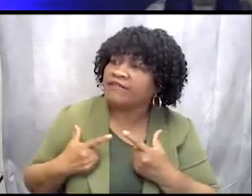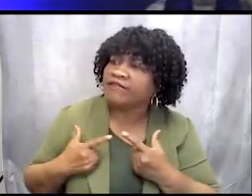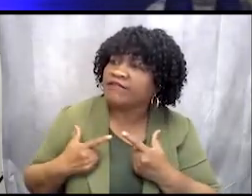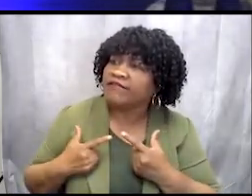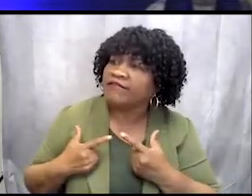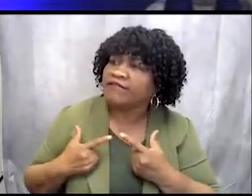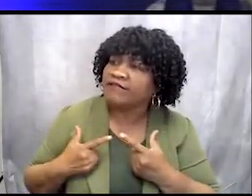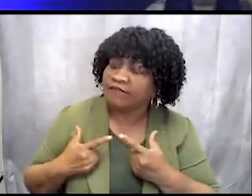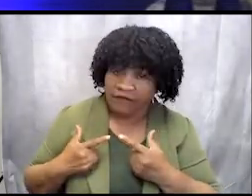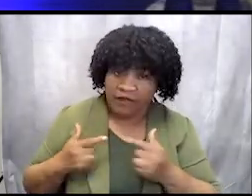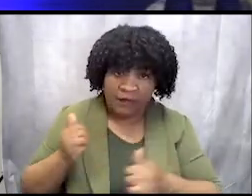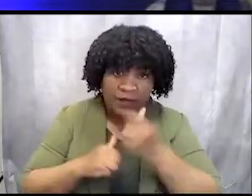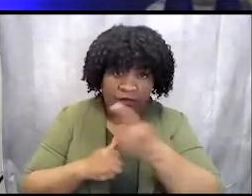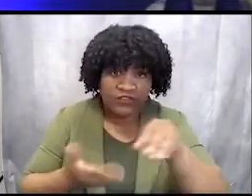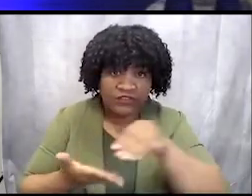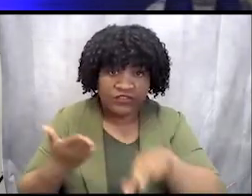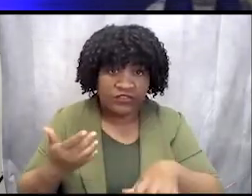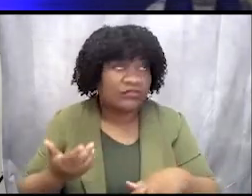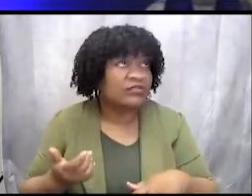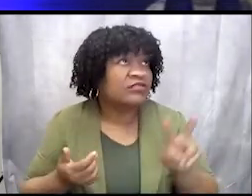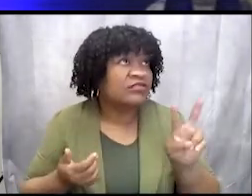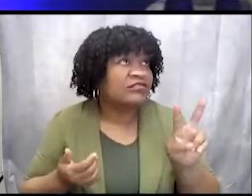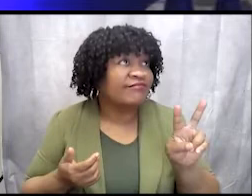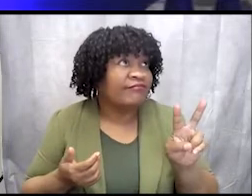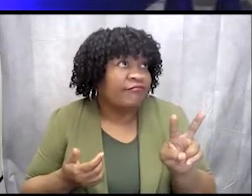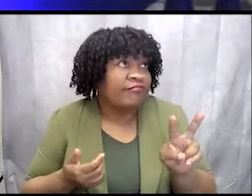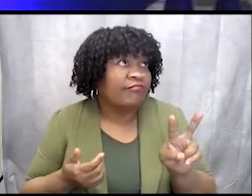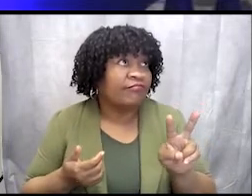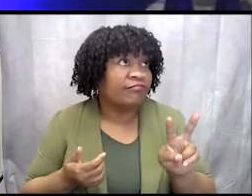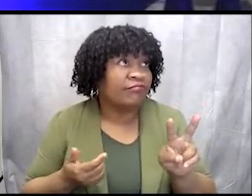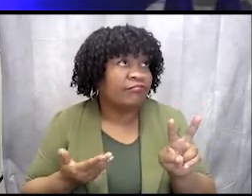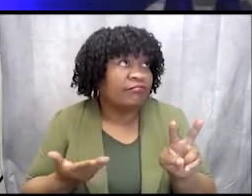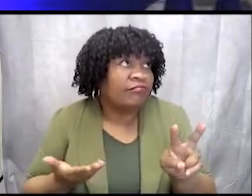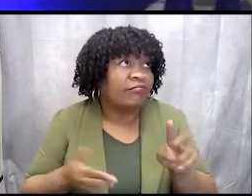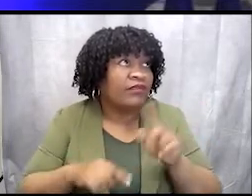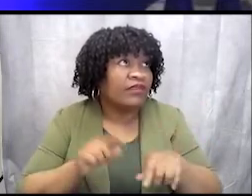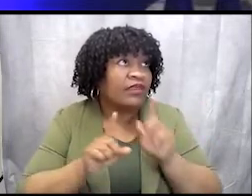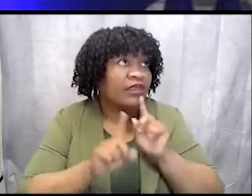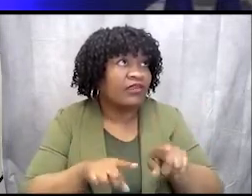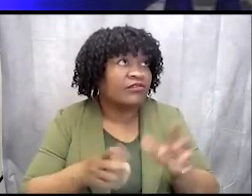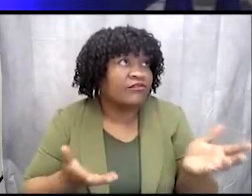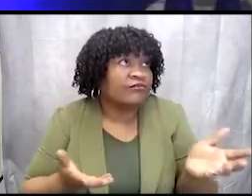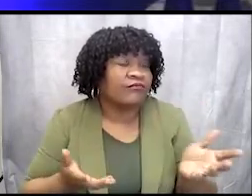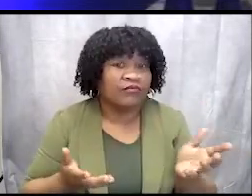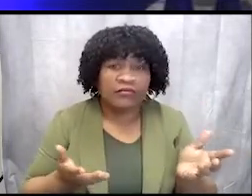And I would tell you that the majority of them would not be able to answer that to a satisfactory nature.